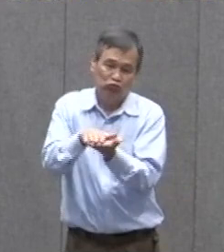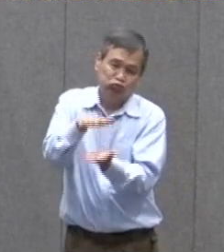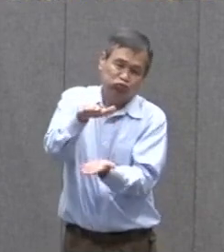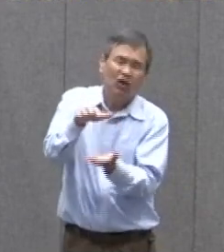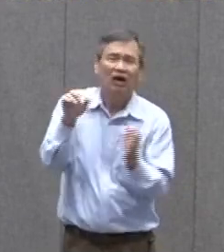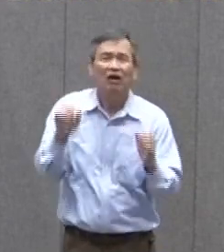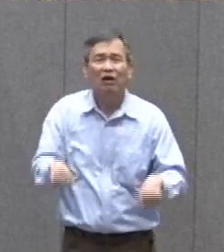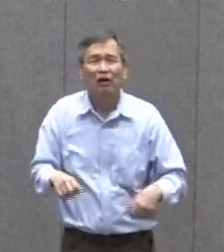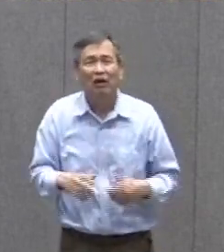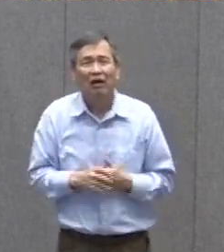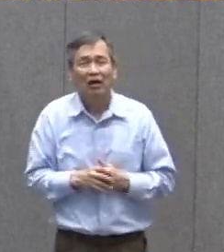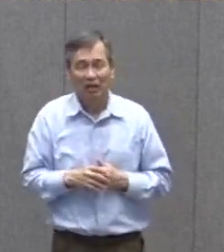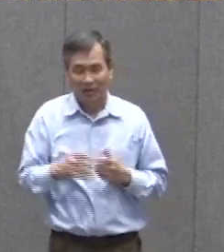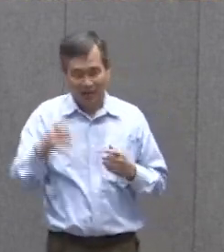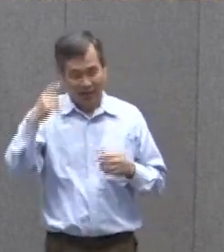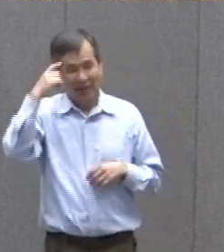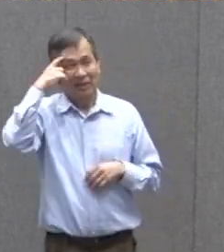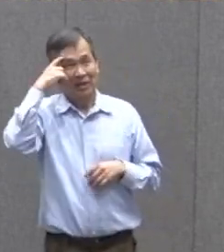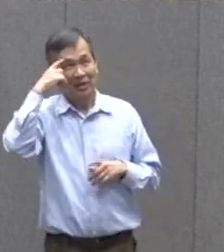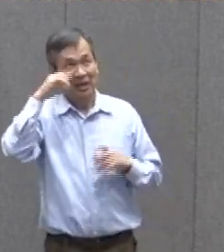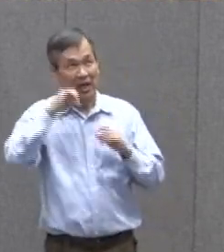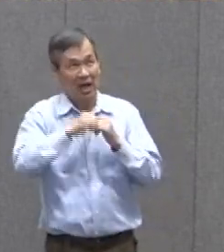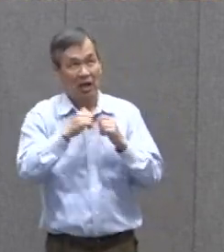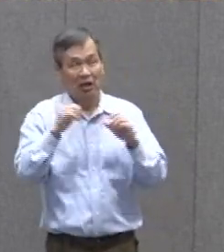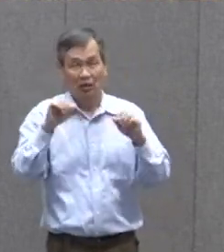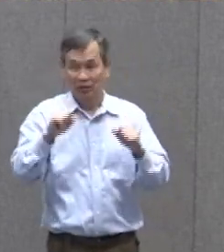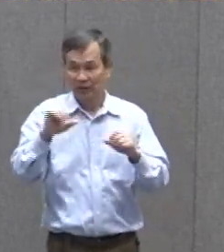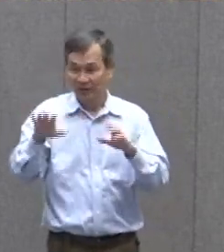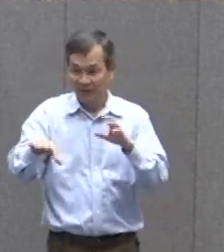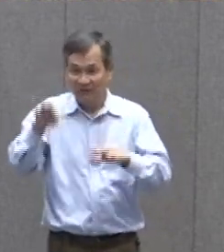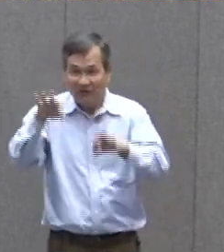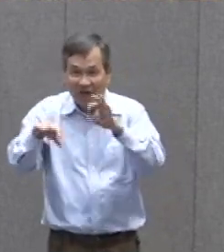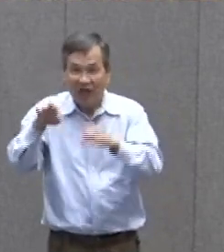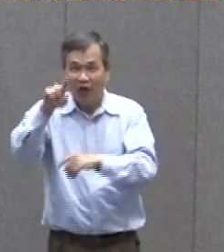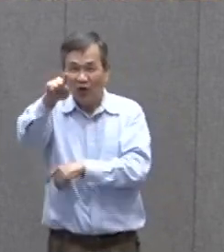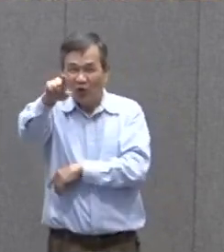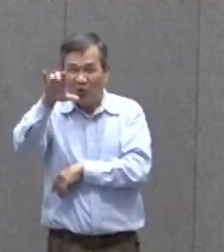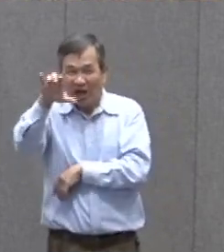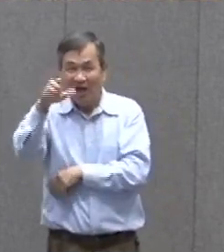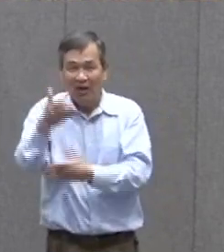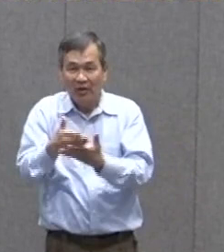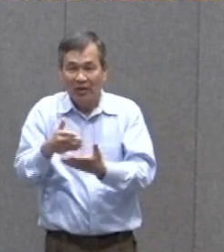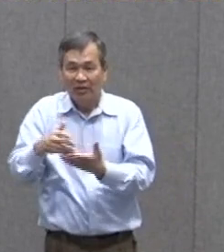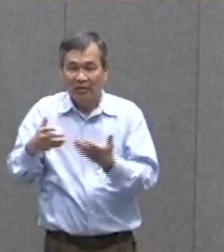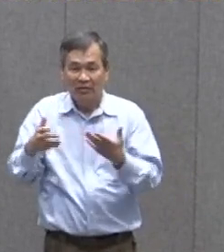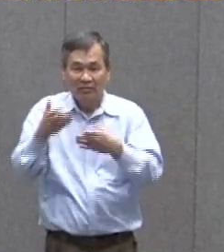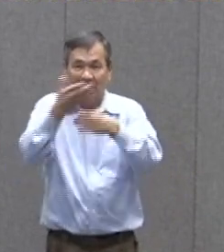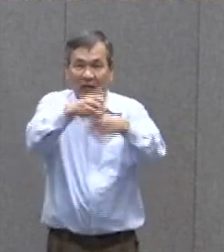See if you can make 100 collection at your house and sort them into groups of 10.